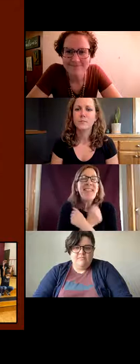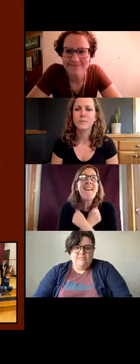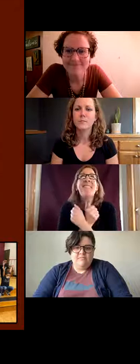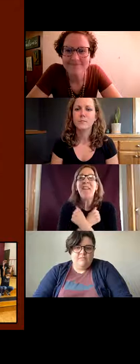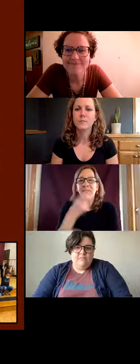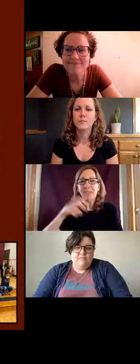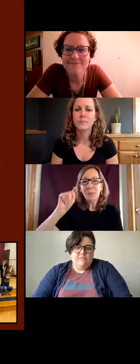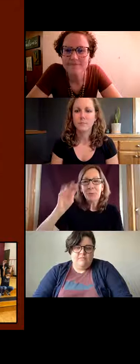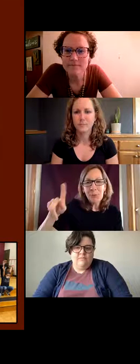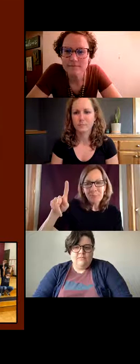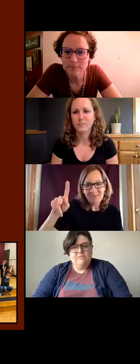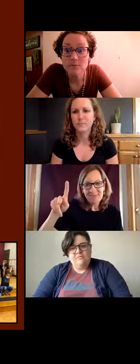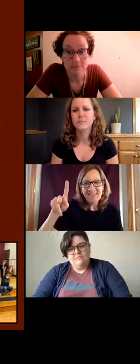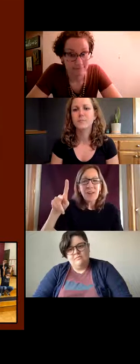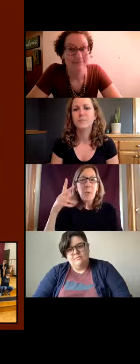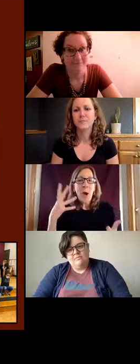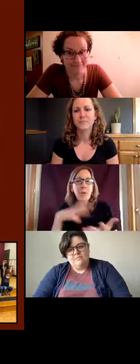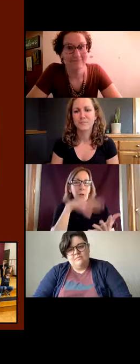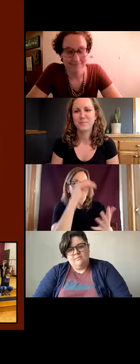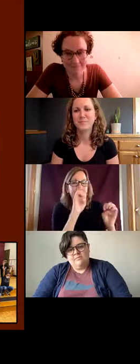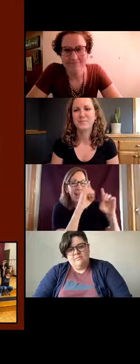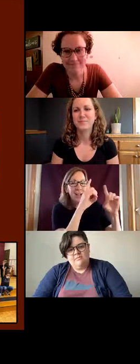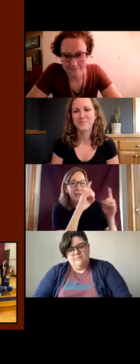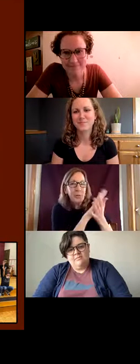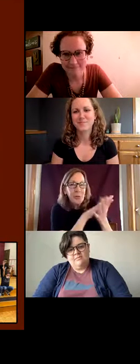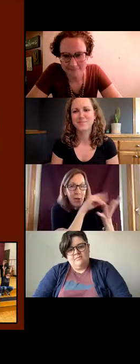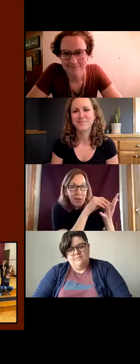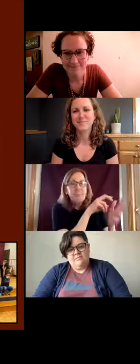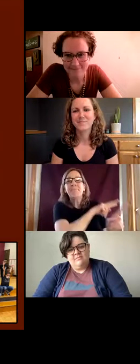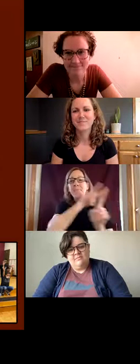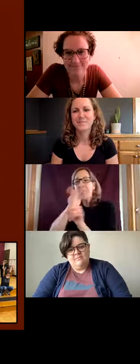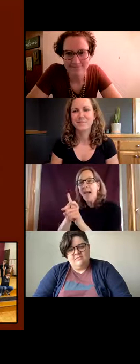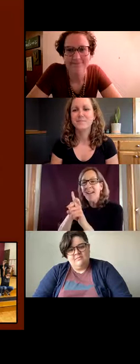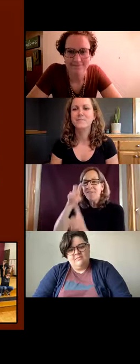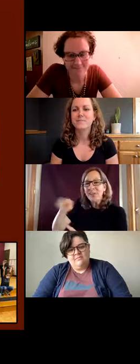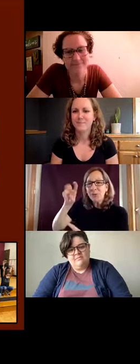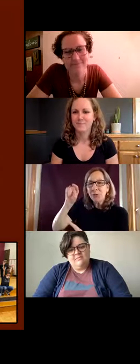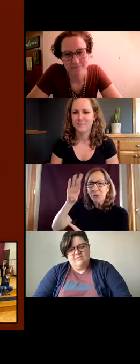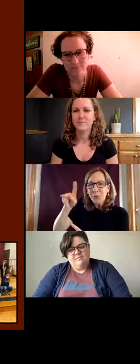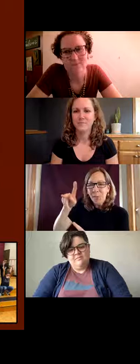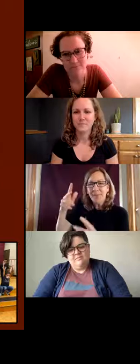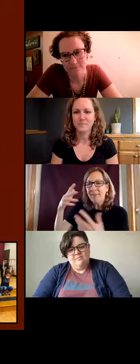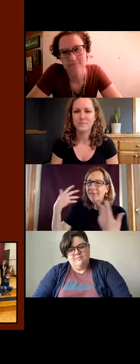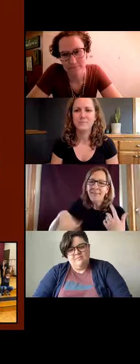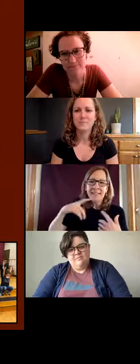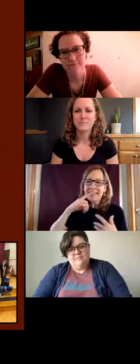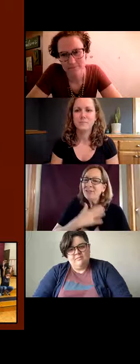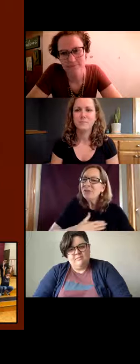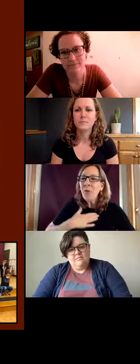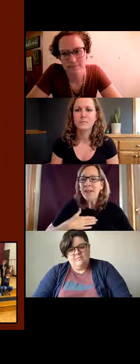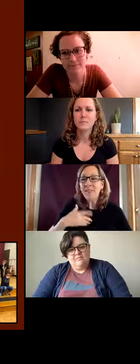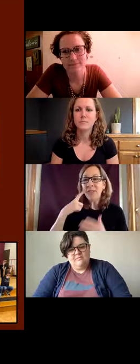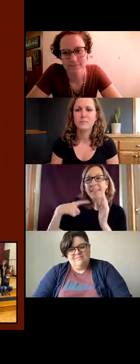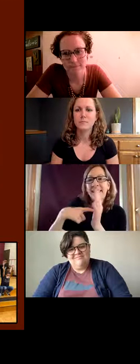And of course we love field trips. So what we learn in education applies to our field trips. We really